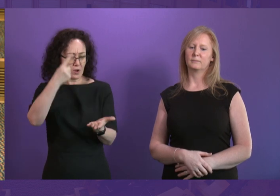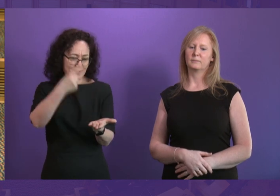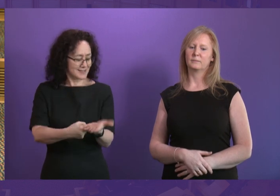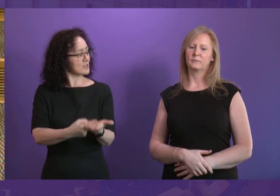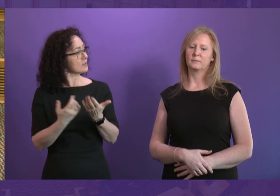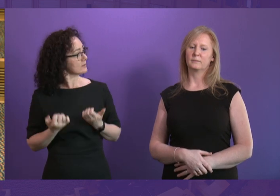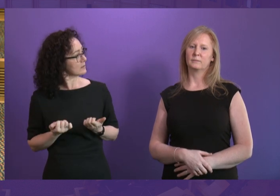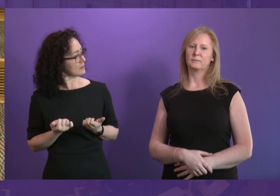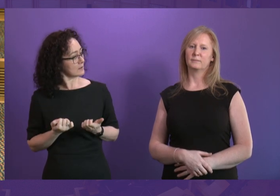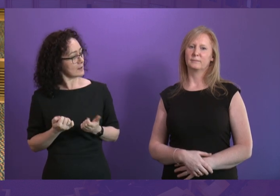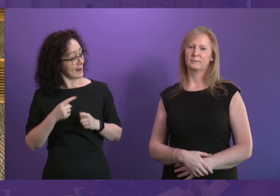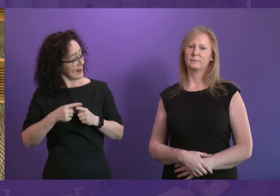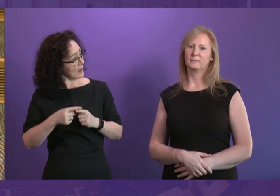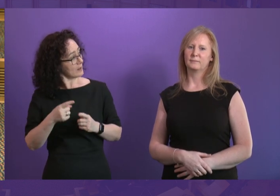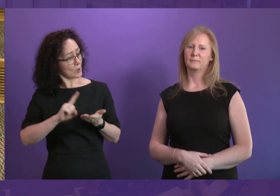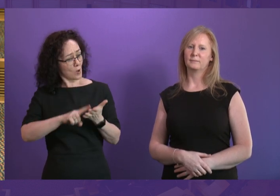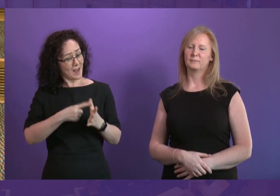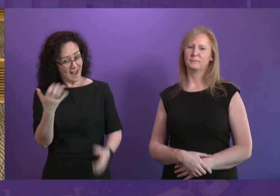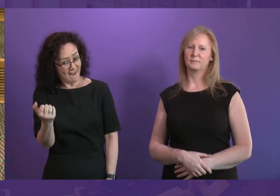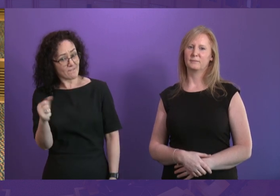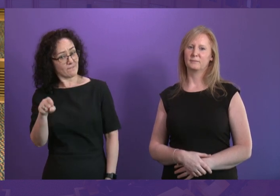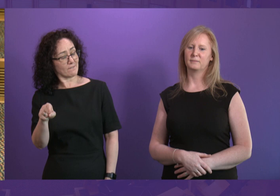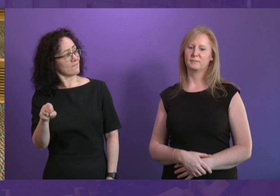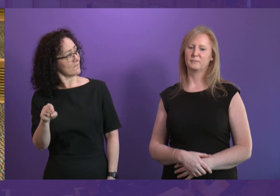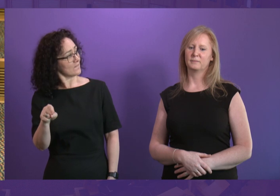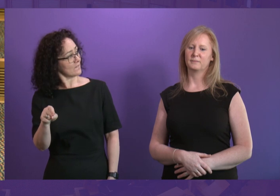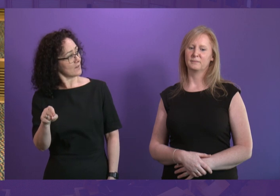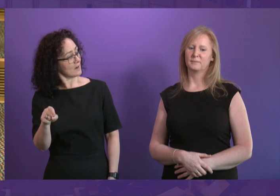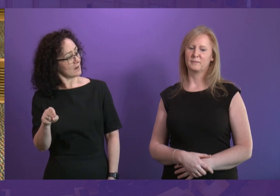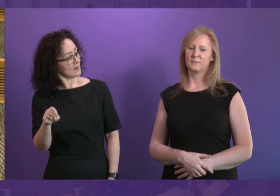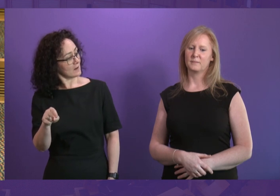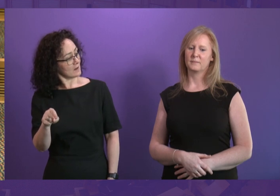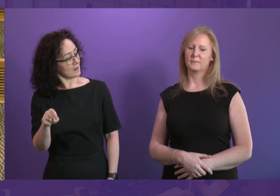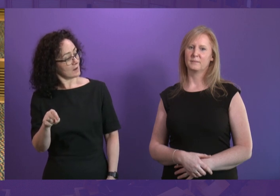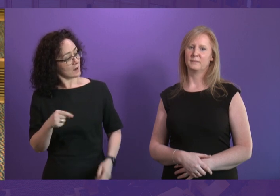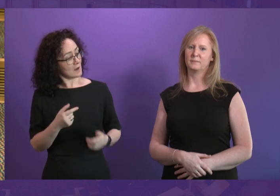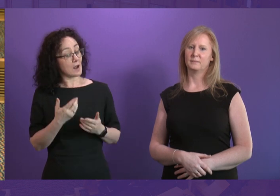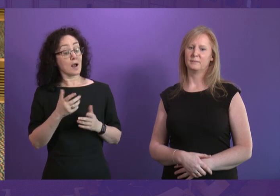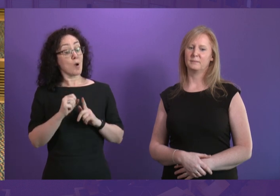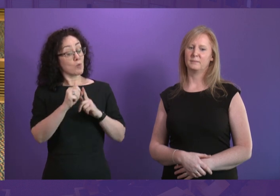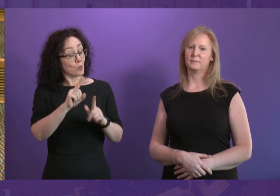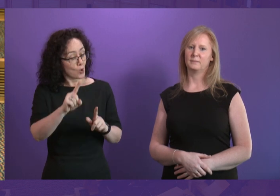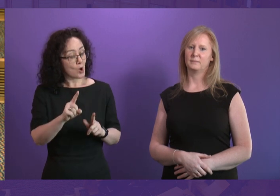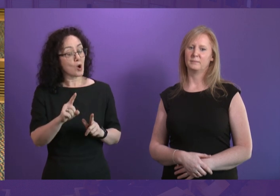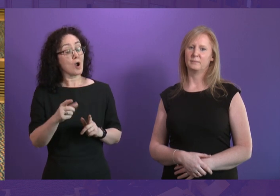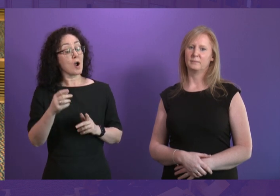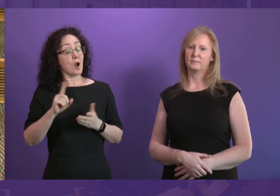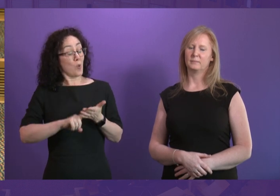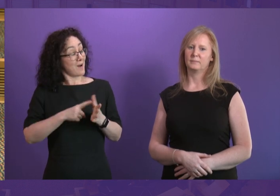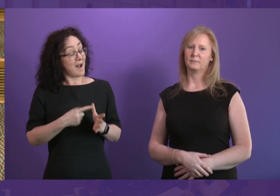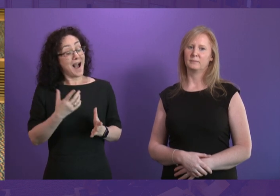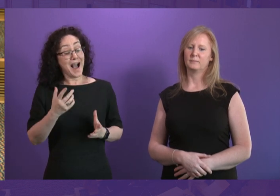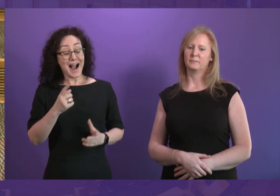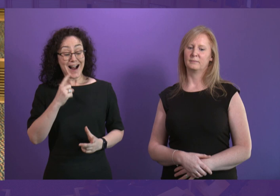England already have, and councils can propose the levy on employers, not on employees. This